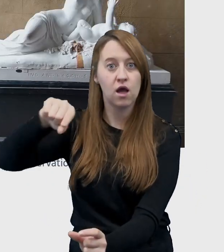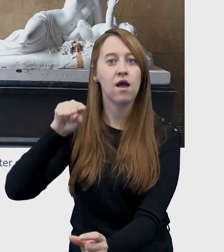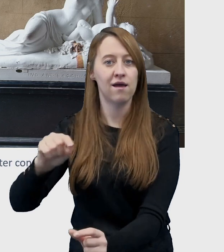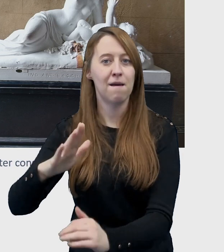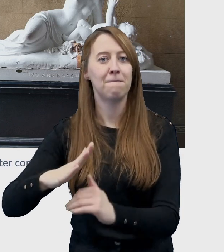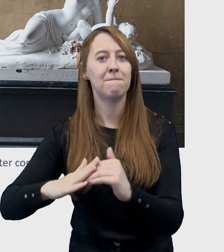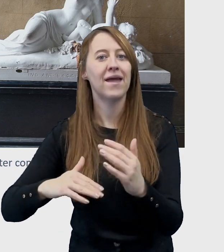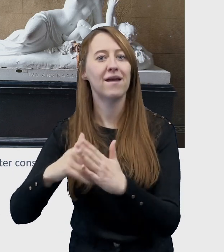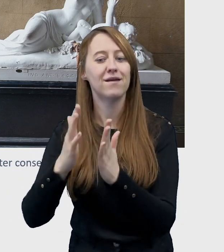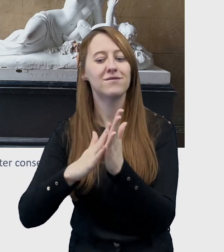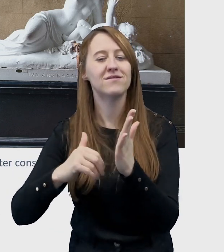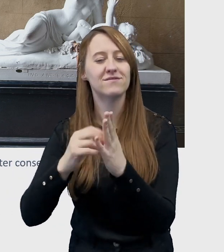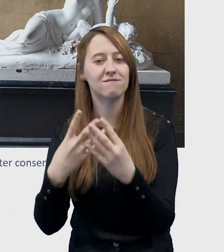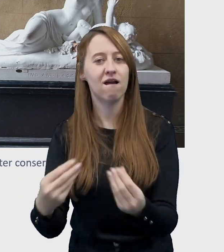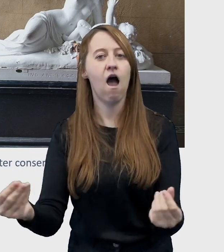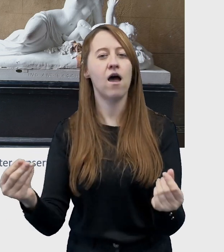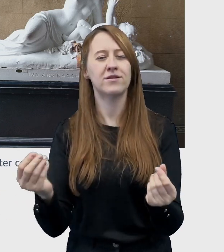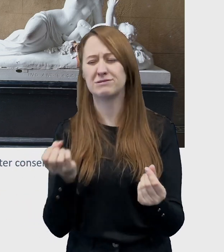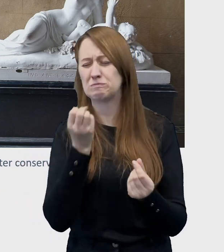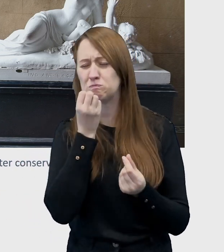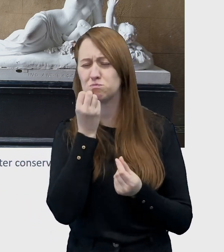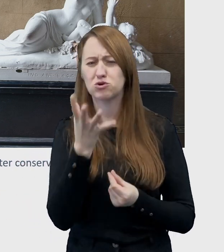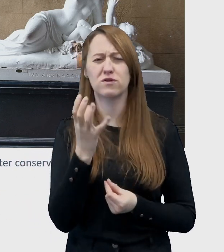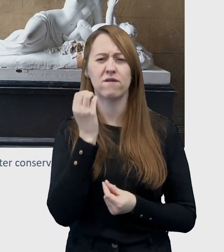And we've got this beautiful orangey, bronzy sort of colour underneath.